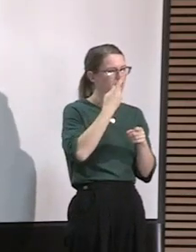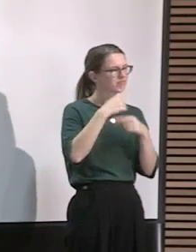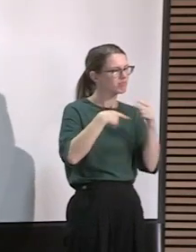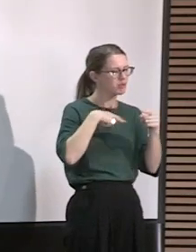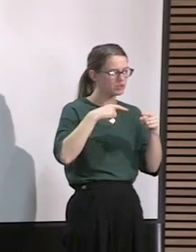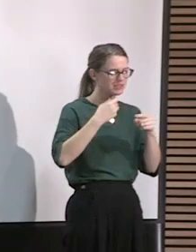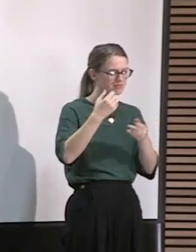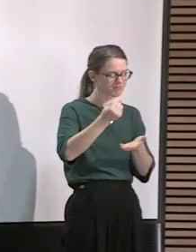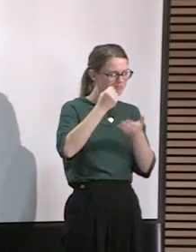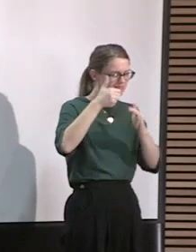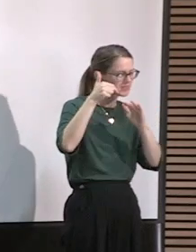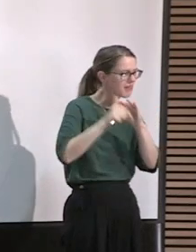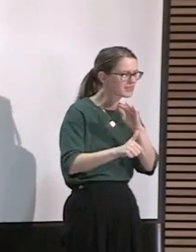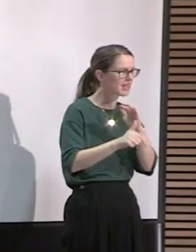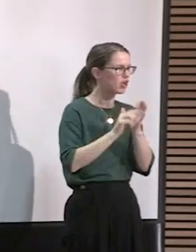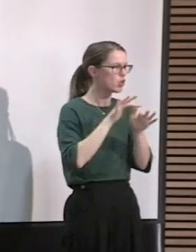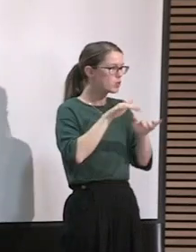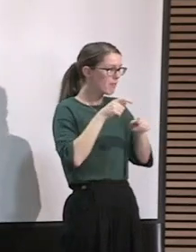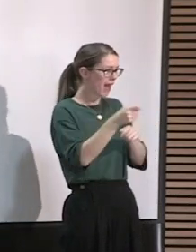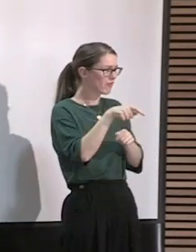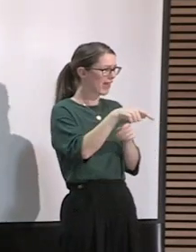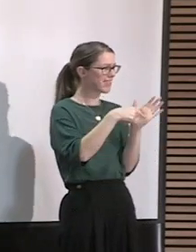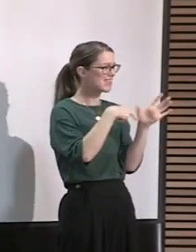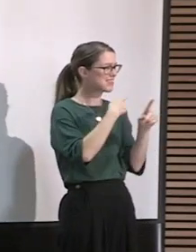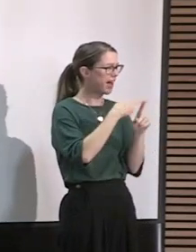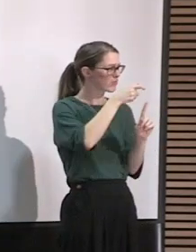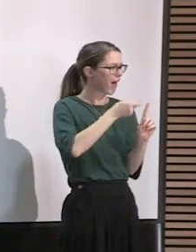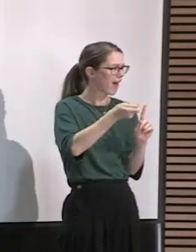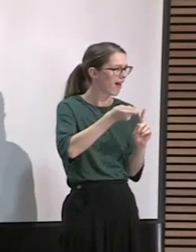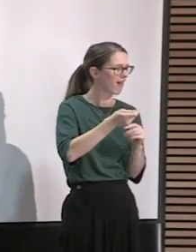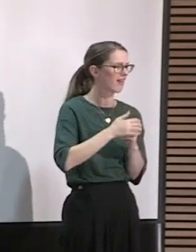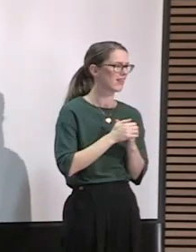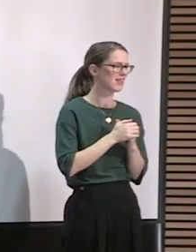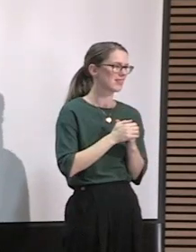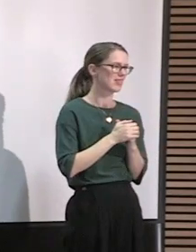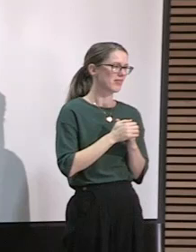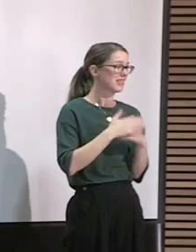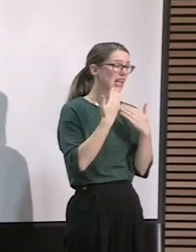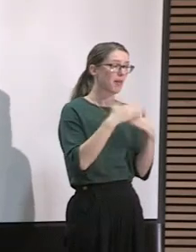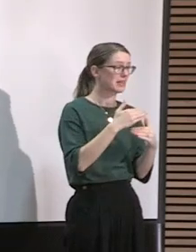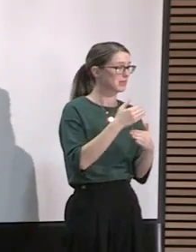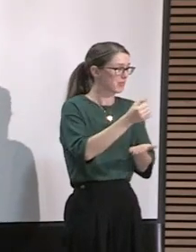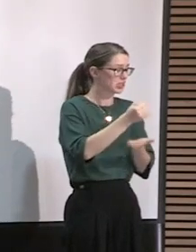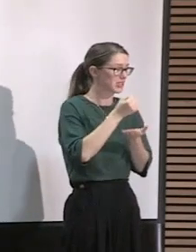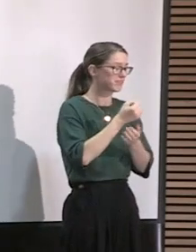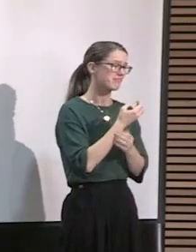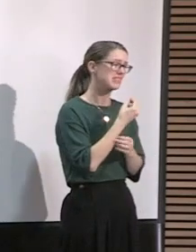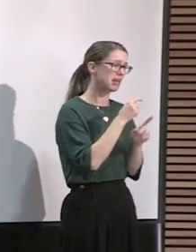want to offer extra services to our community that we're not funded for, so we'll operate a deficit to do that." Ultimately, the taxpayer has